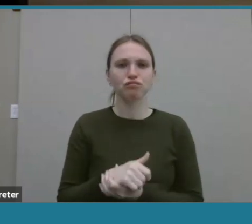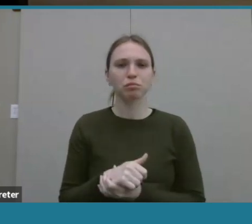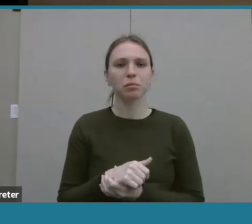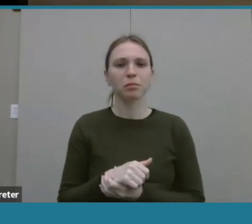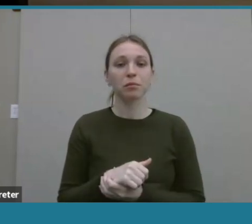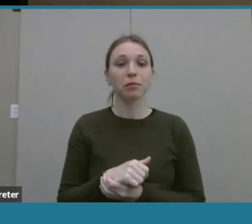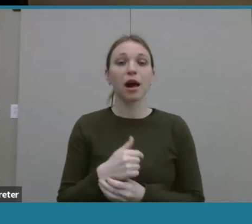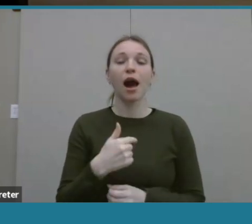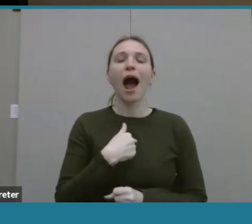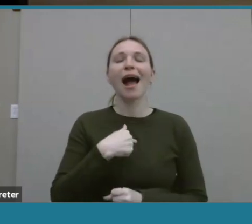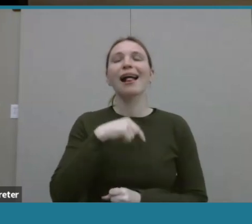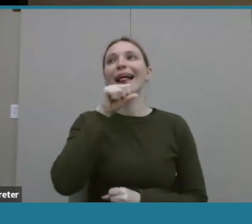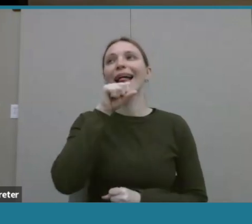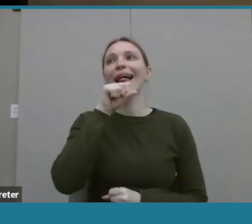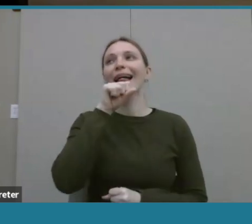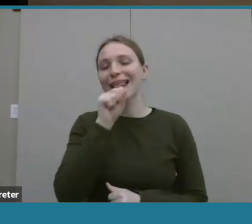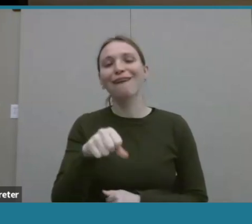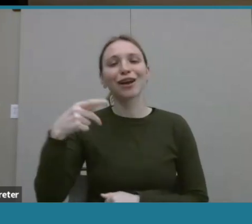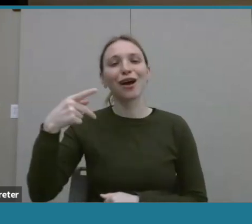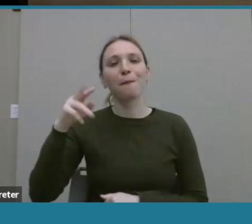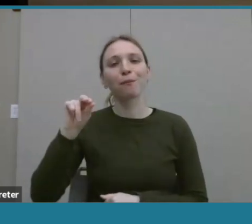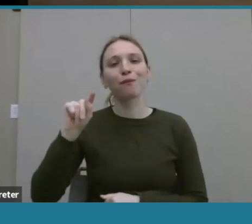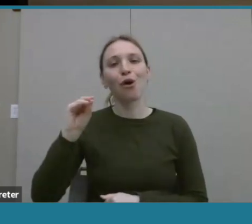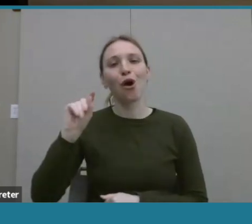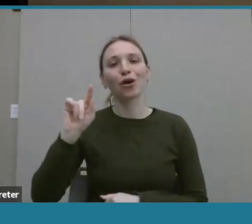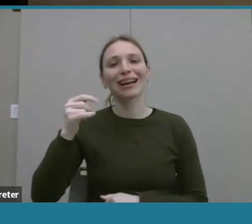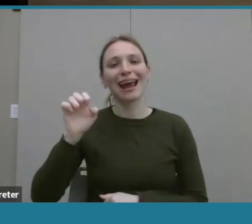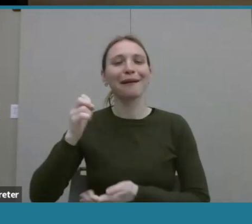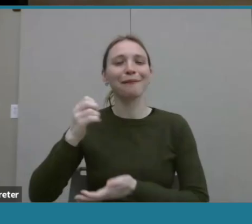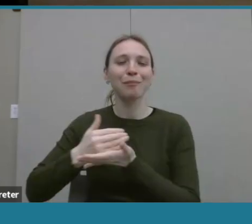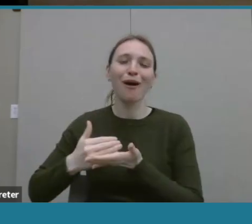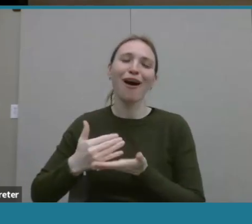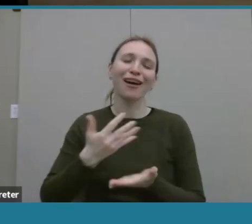I love the prototype stage, and Allison talked about that.